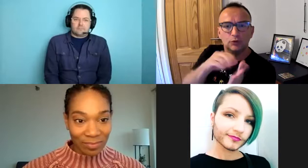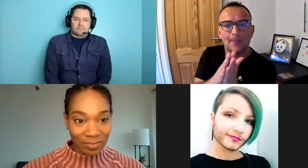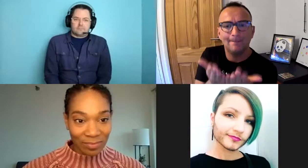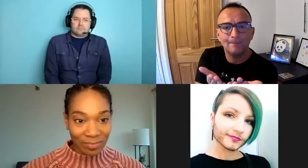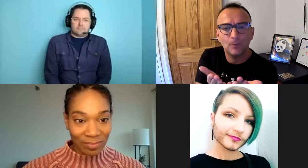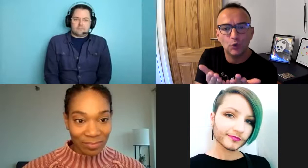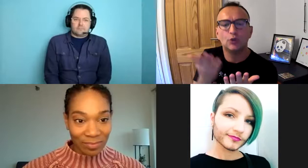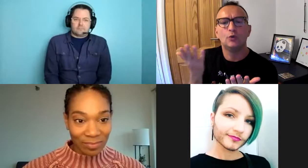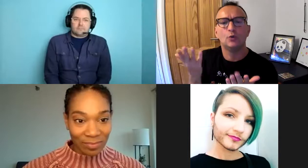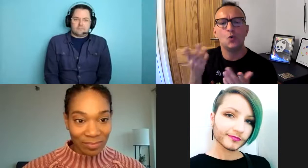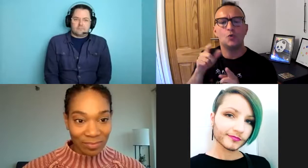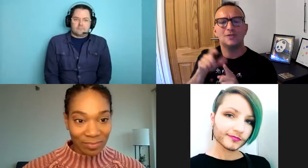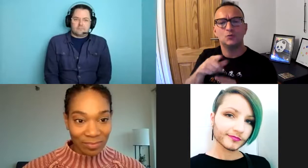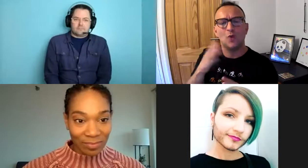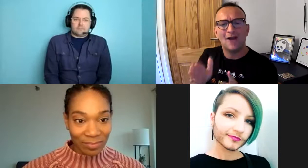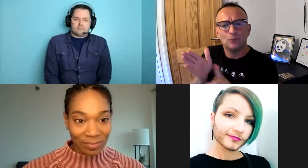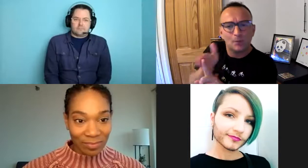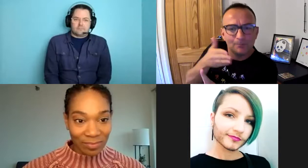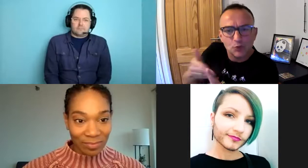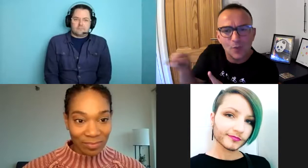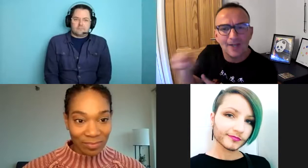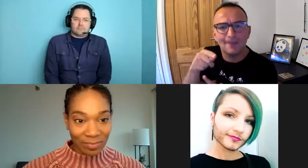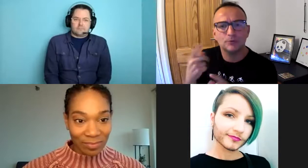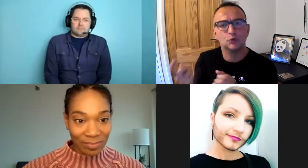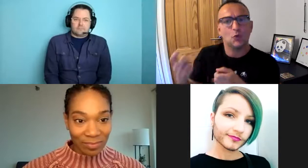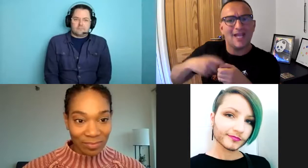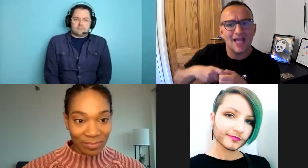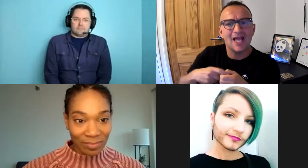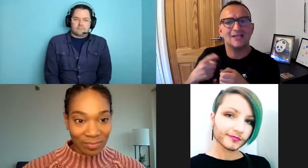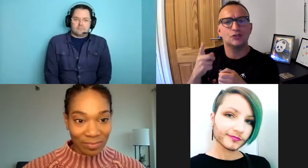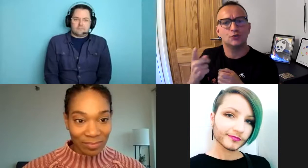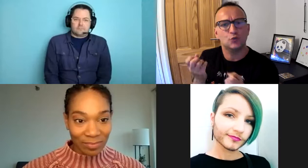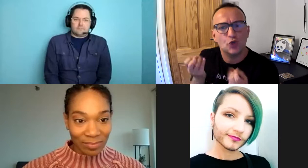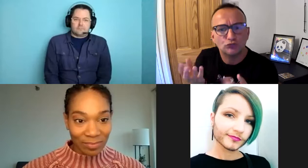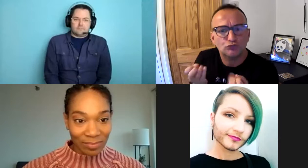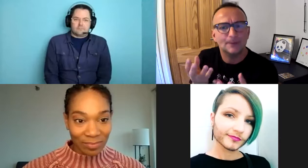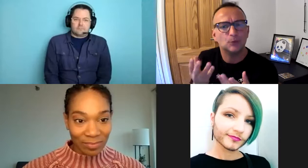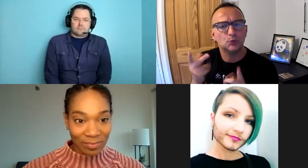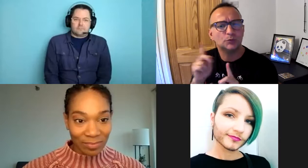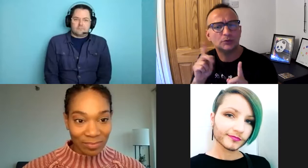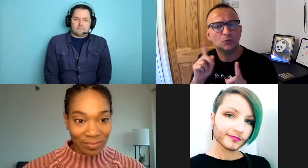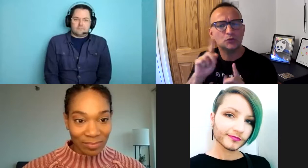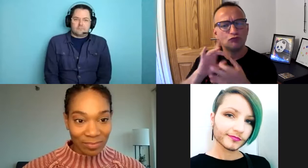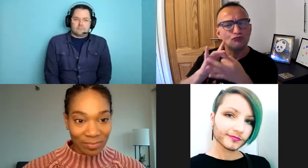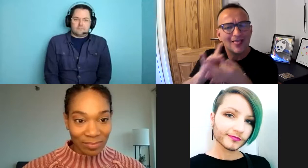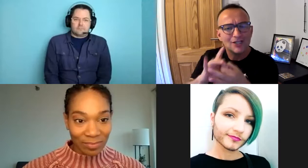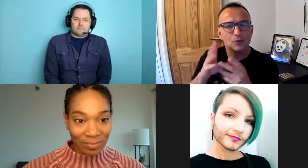What was the relationship like with_the people that contributed to the book? Because we tried as Deaf Rainbow UK to ask people for